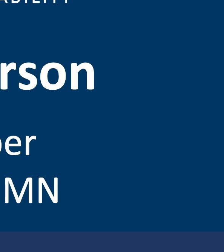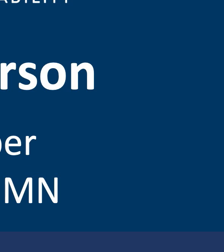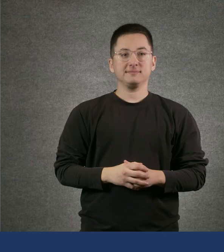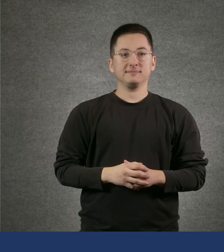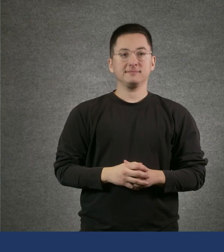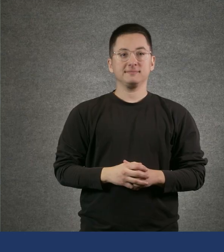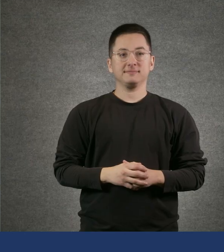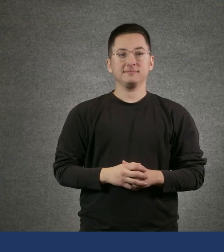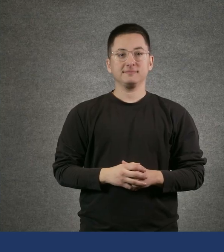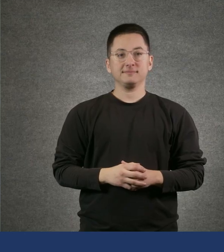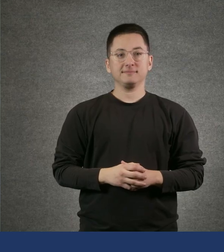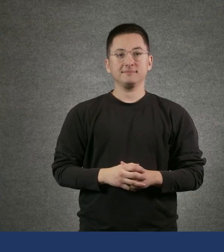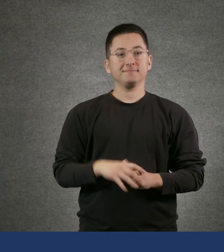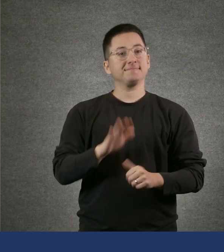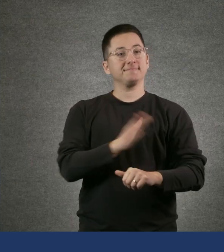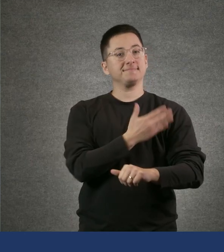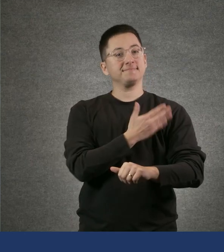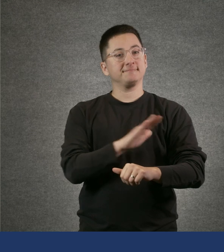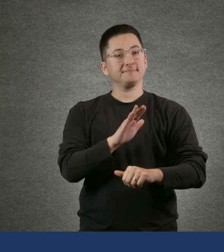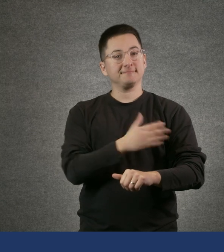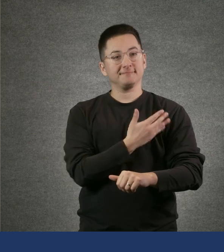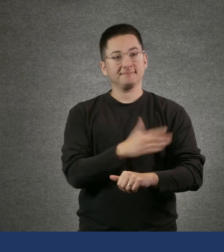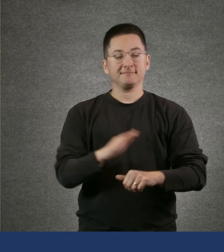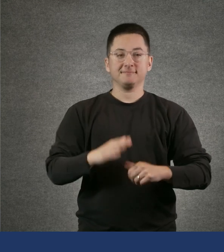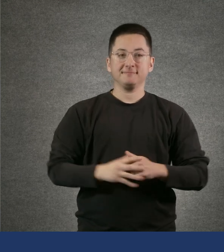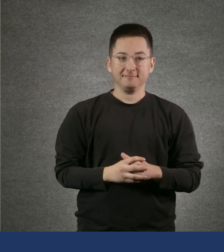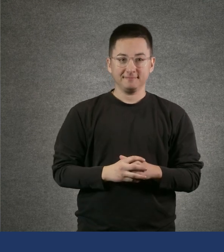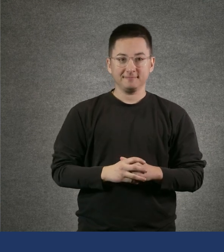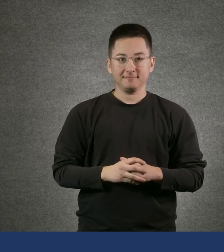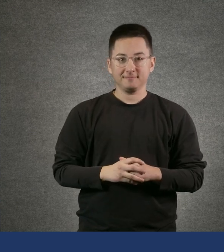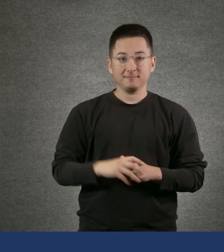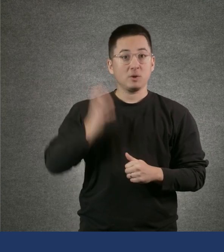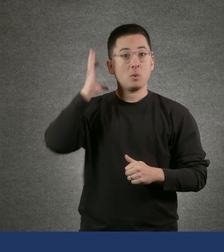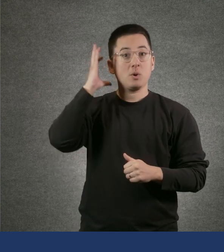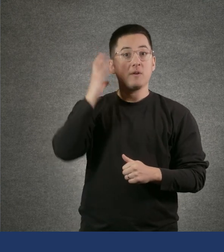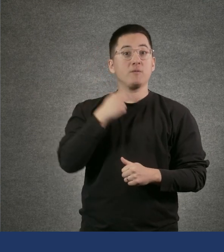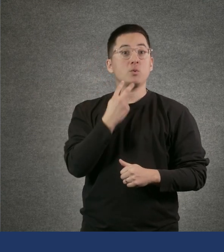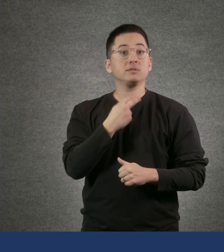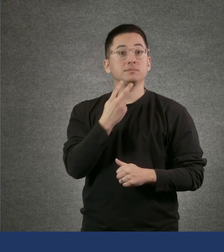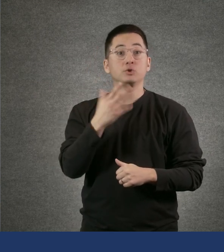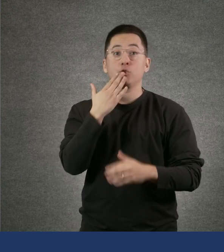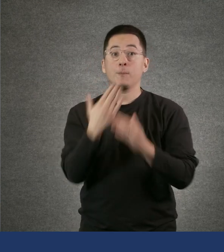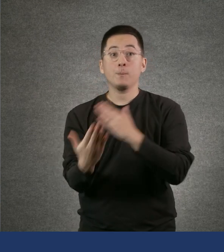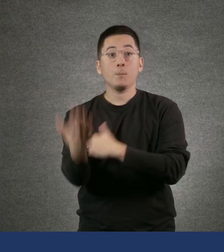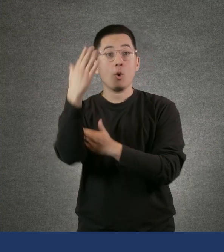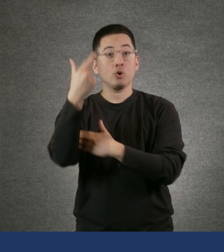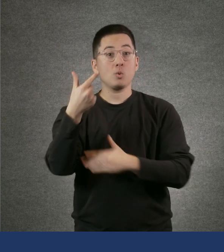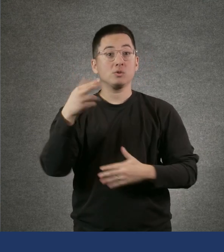[VIDEO PLAYBACK] Good morning, Grand Rapids. Tim Edwards here on KOZY. It's a beautiful, brisk morning.